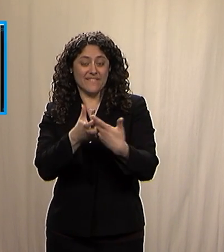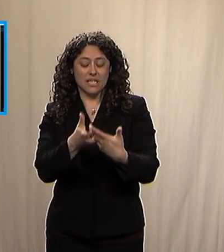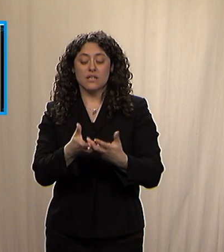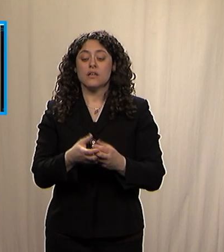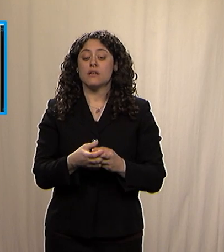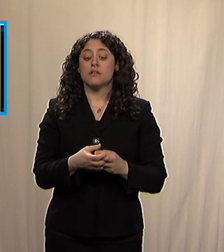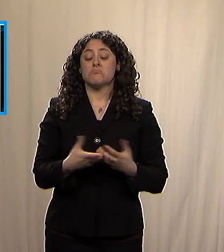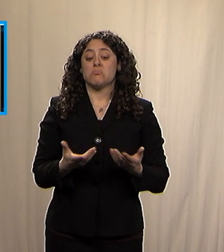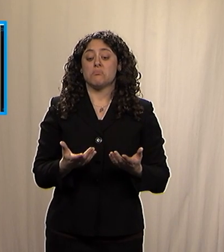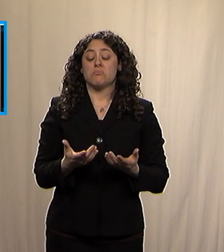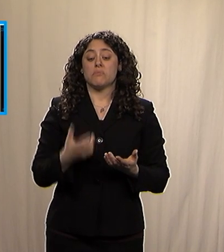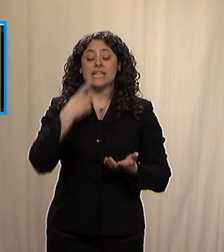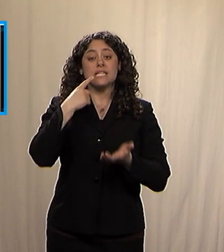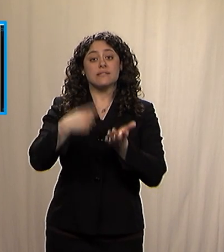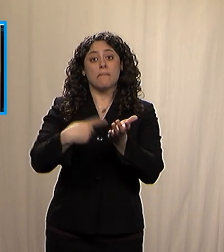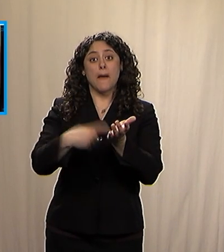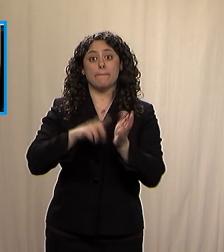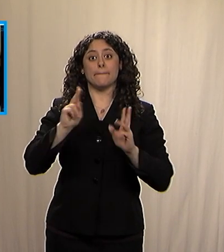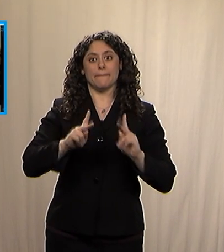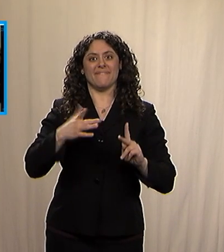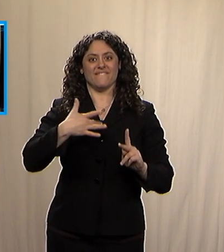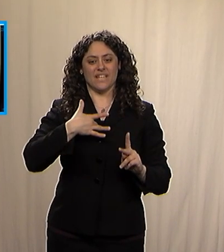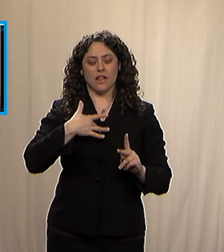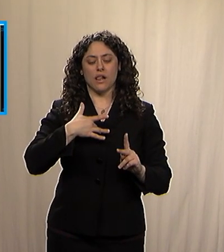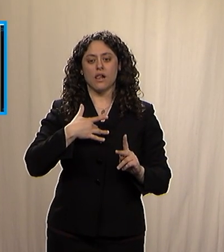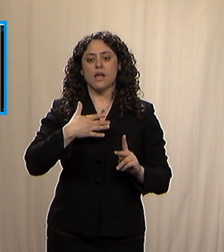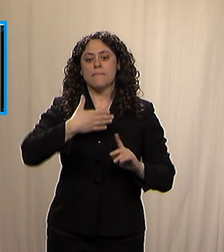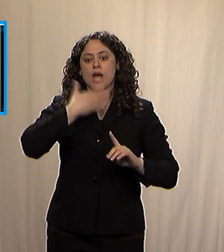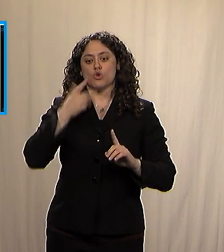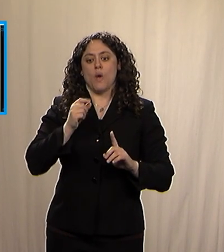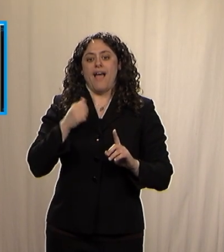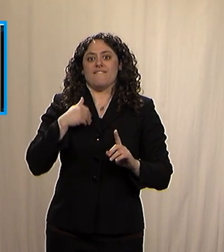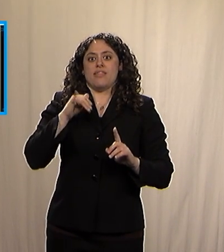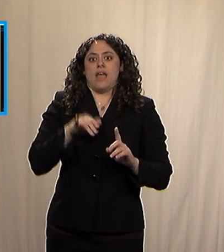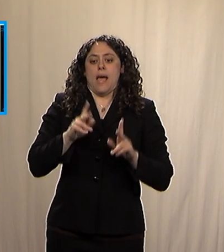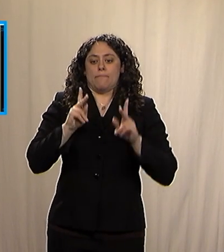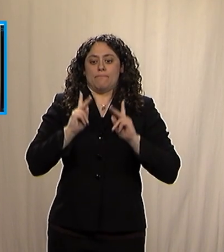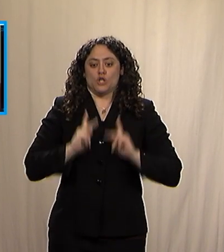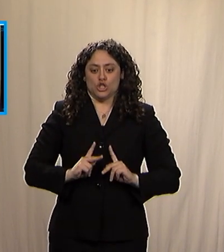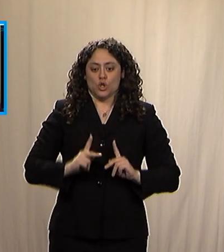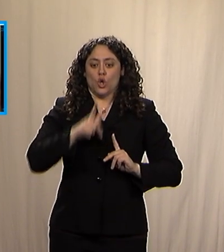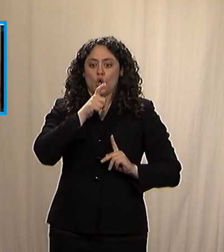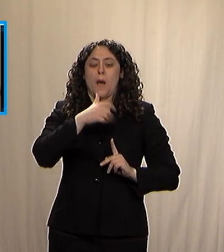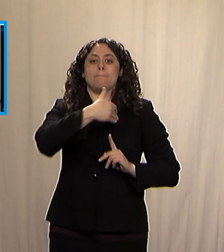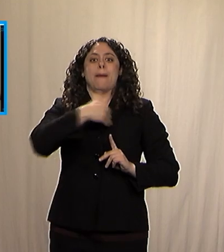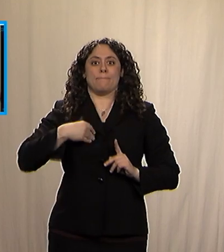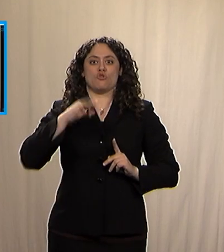to have a person who's a member of the faith being the interpreter. Other people say it might be better having someone